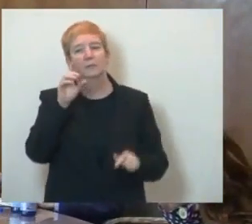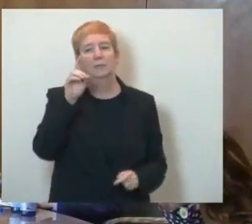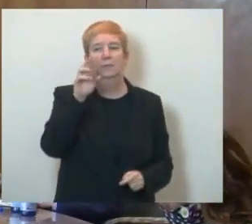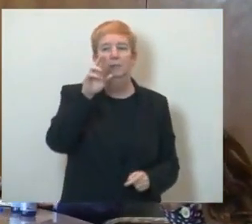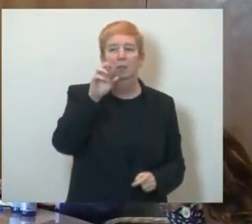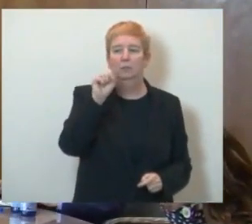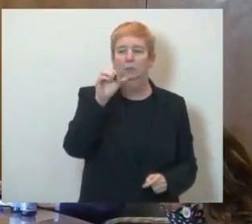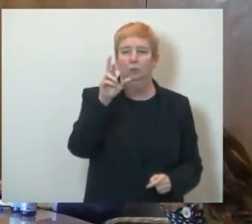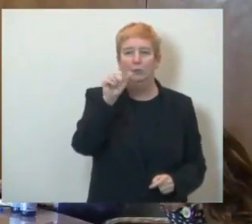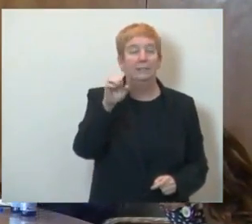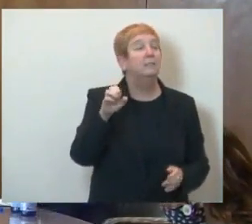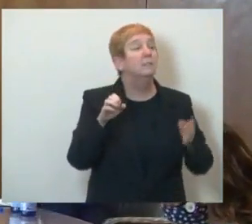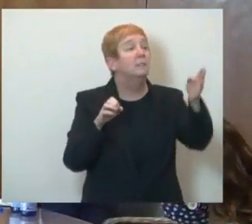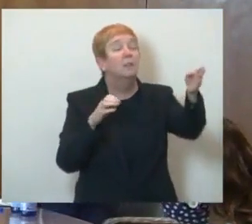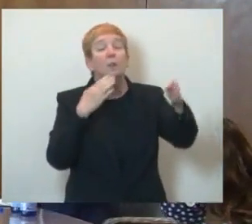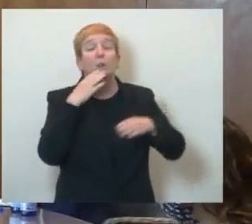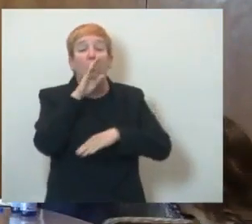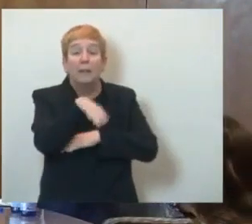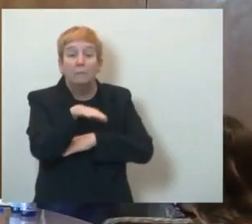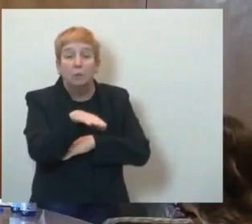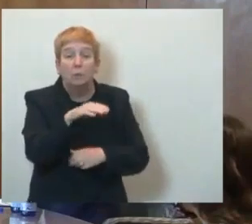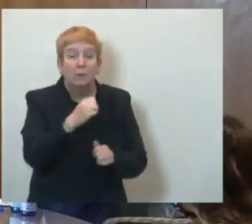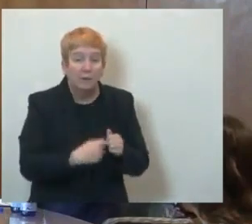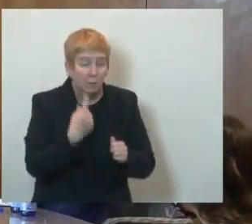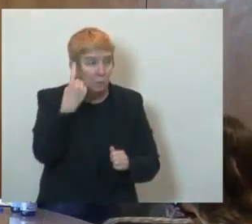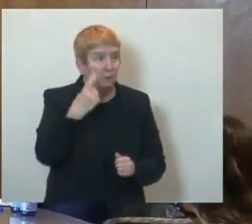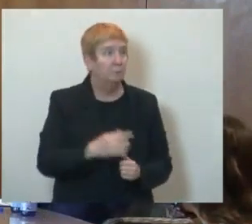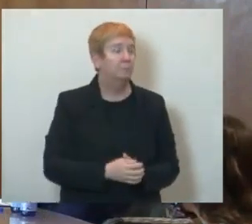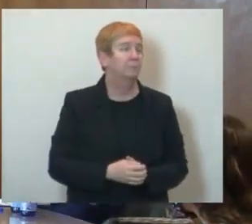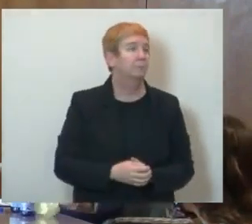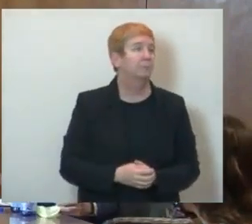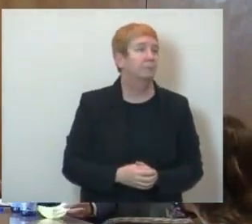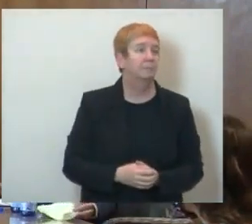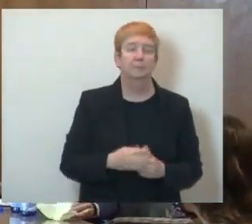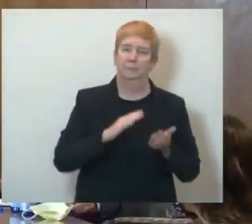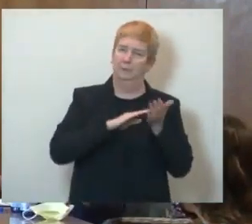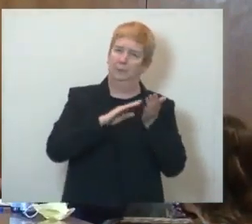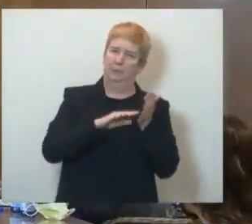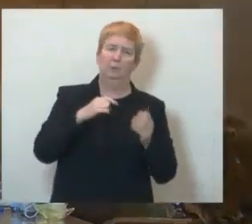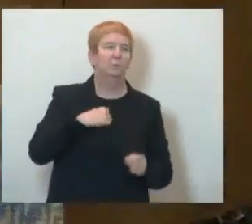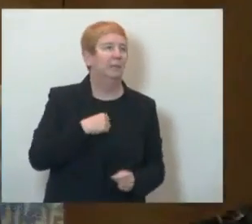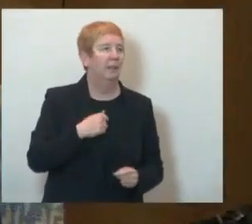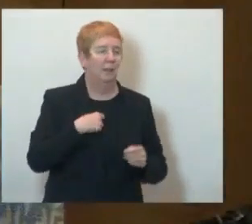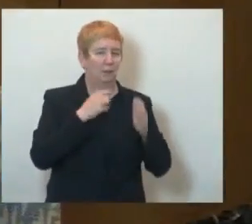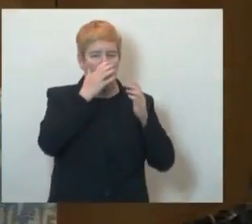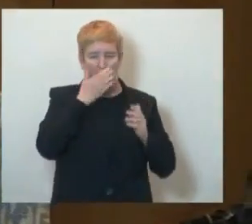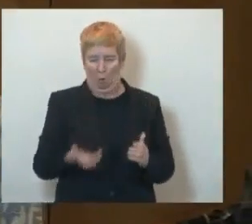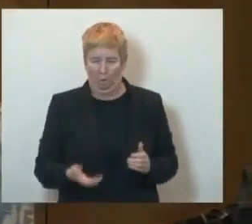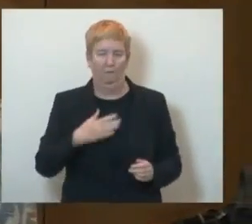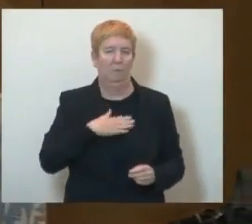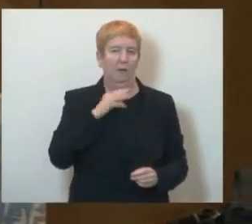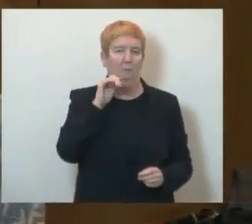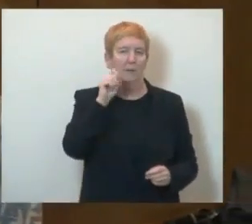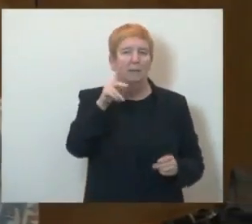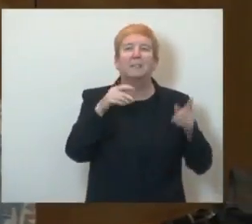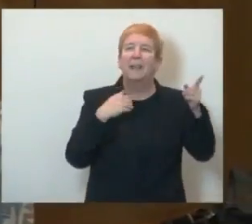AND I’M LOOKING FORWARD TO DEVELOPING THOSE STRATEGIES THE FUTURE. THANK YOU. DR. GRACE, GOOD AFTERNOON. EVERYBODY.